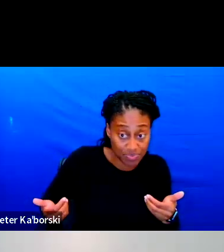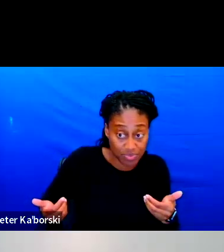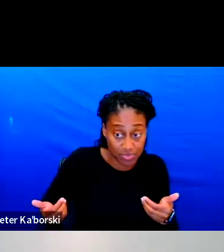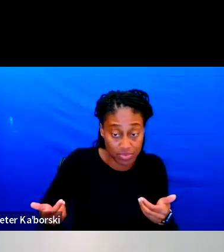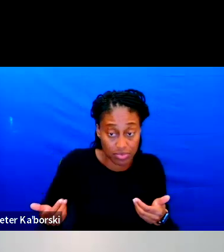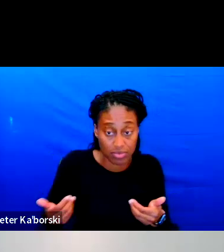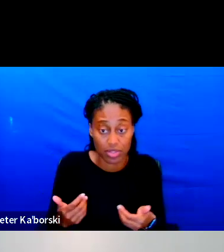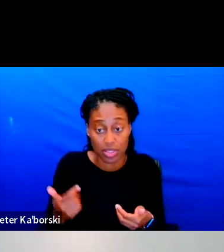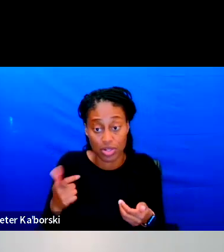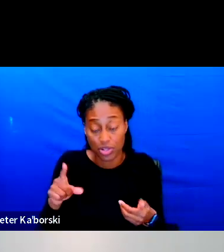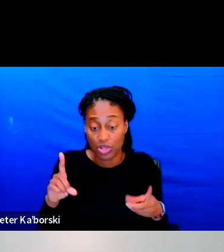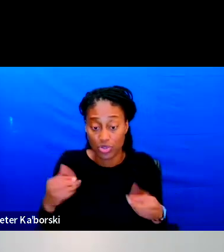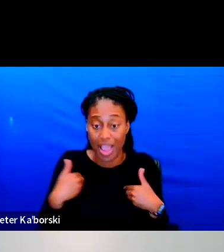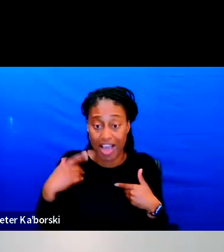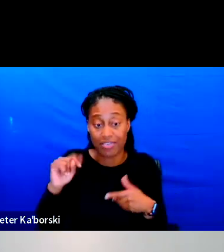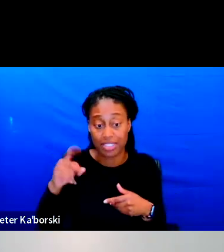Selina Butcher: does anybody have tips on how to approach that.